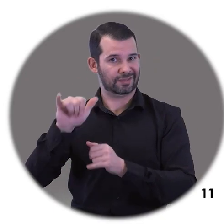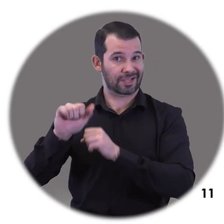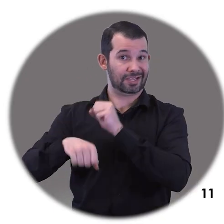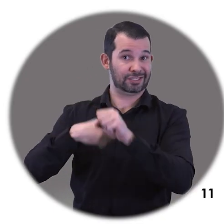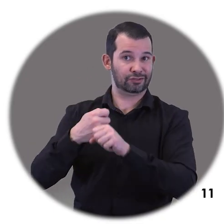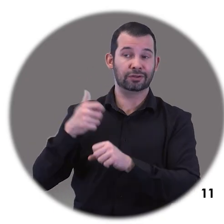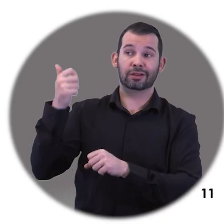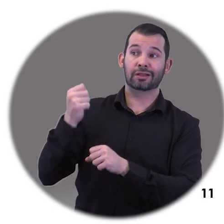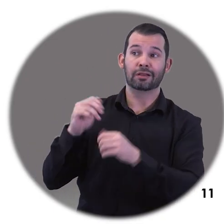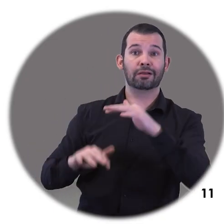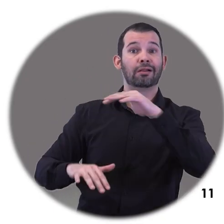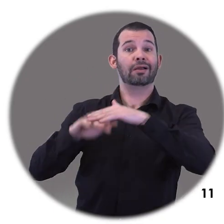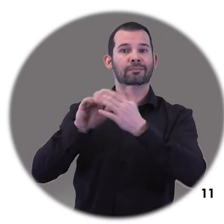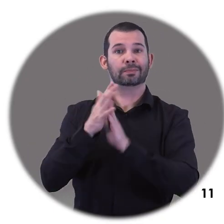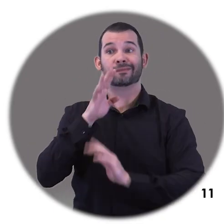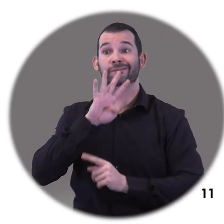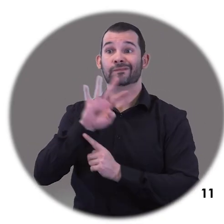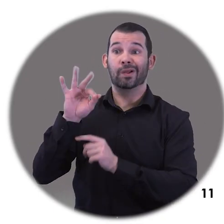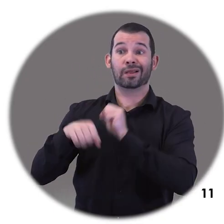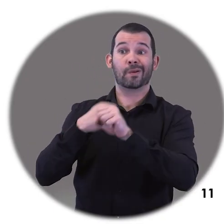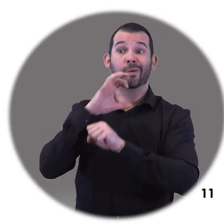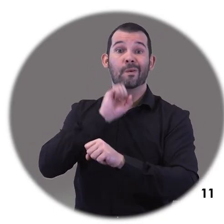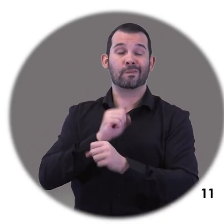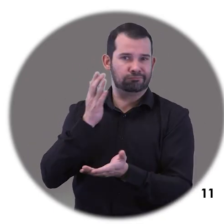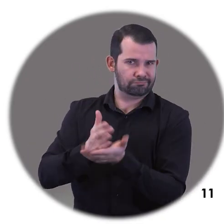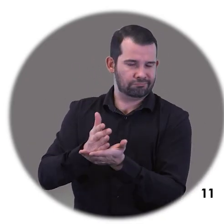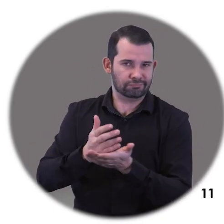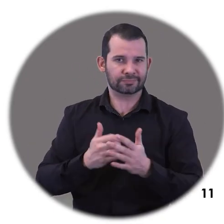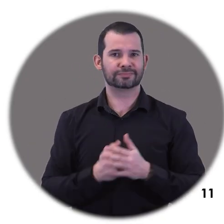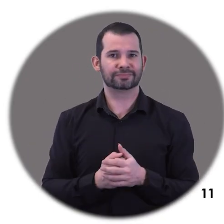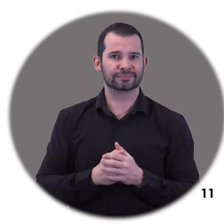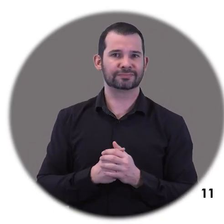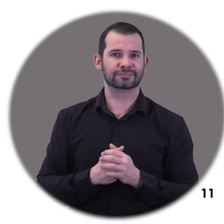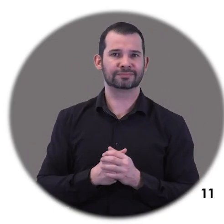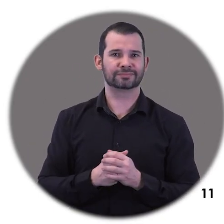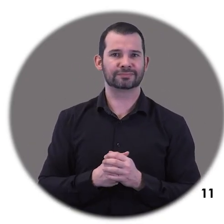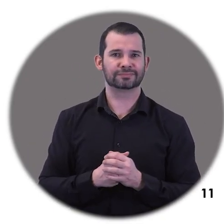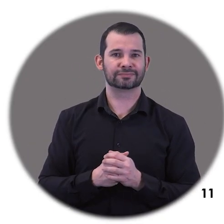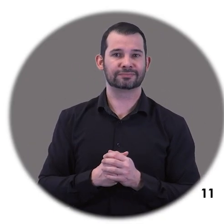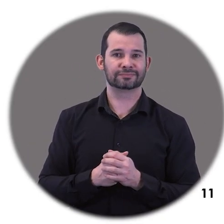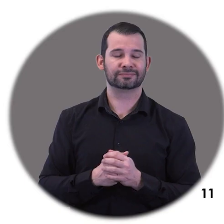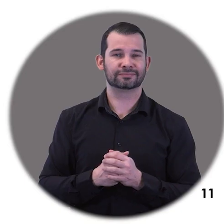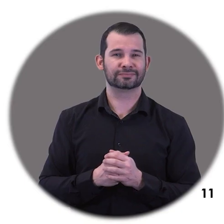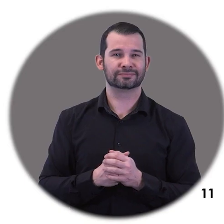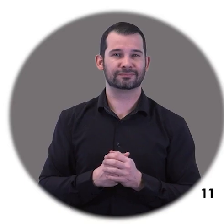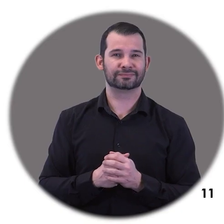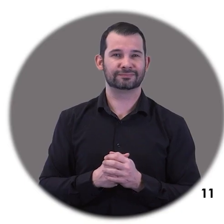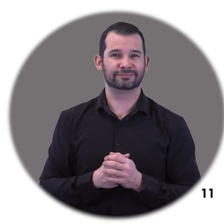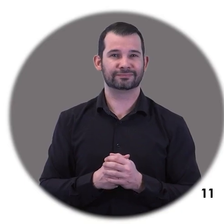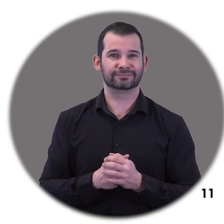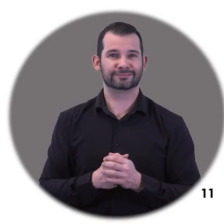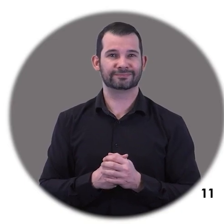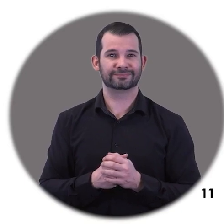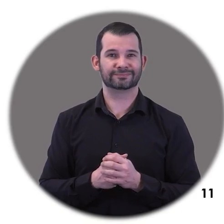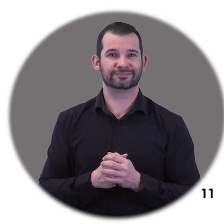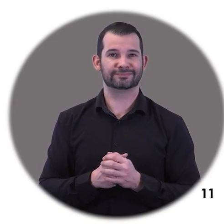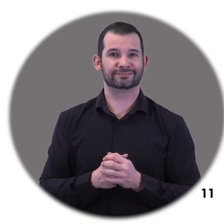that the beneficiary turns 49 years old.